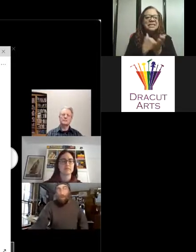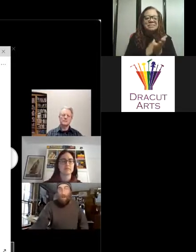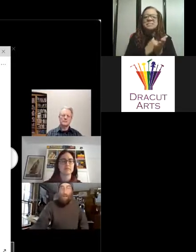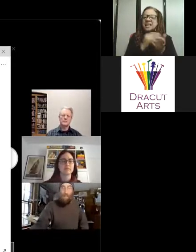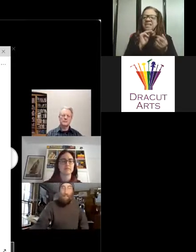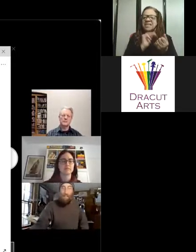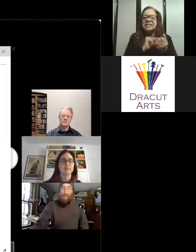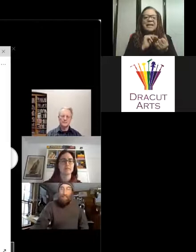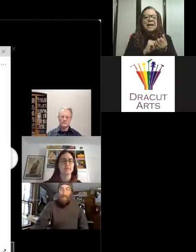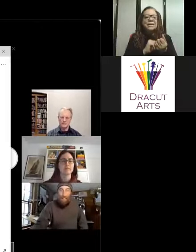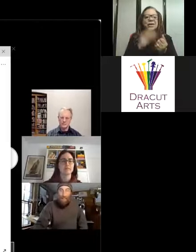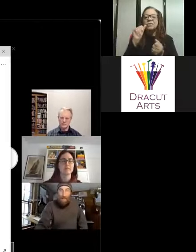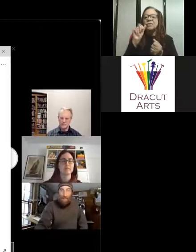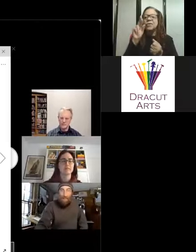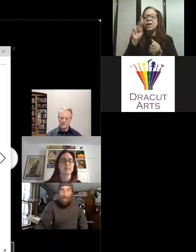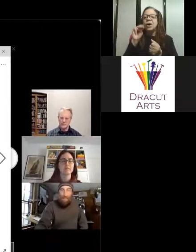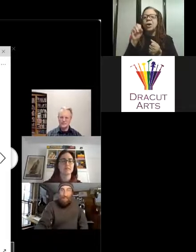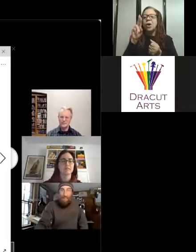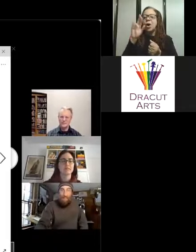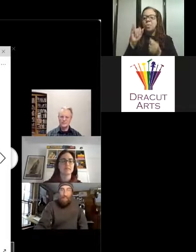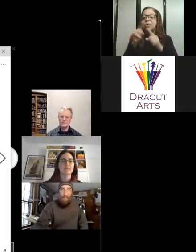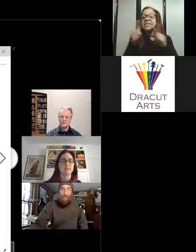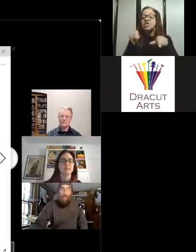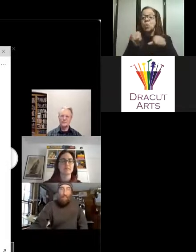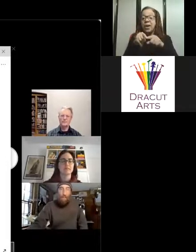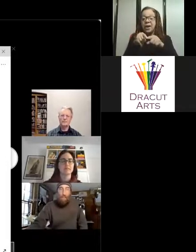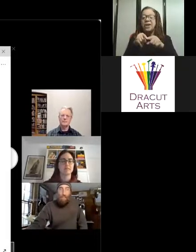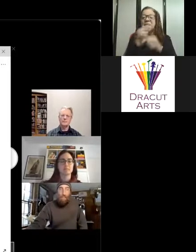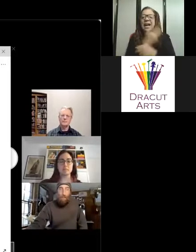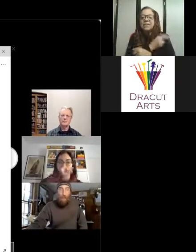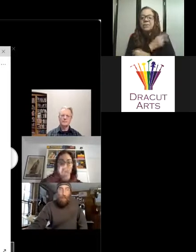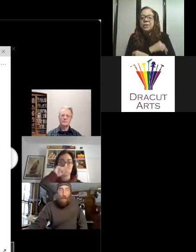Square Hospital at the time-- "the sergeant spoke to one of